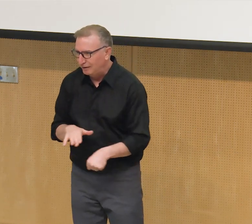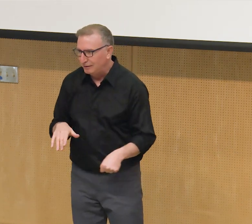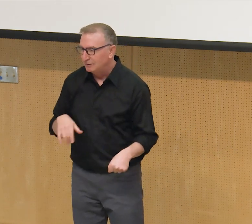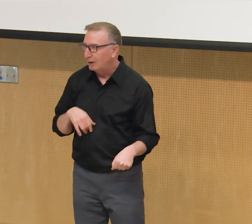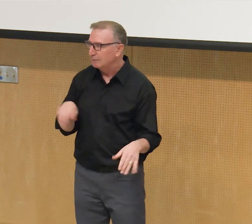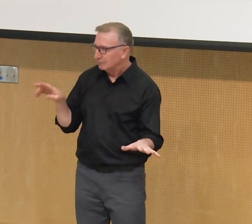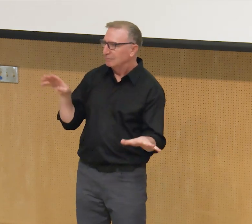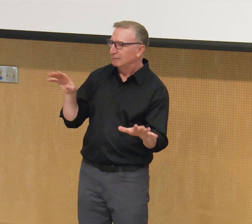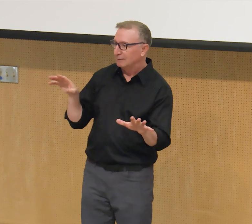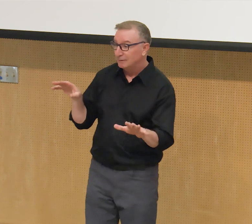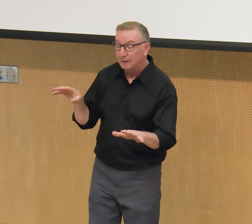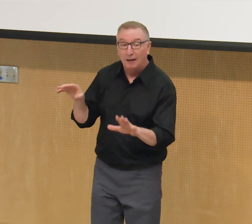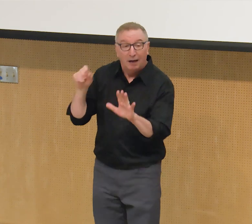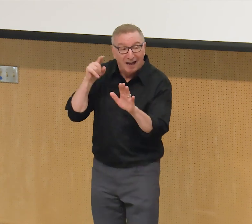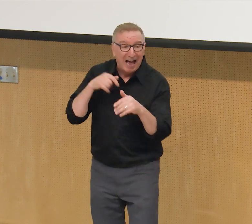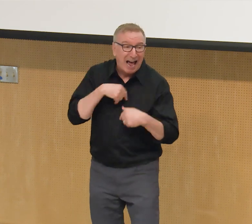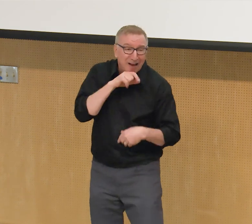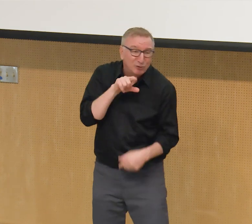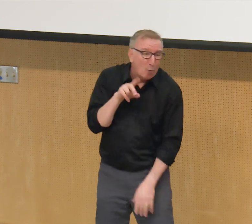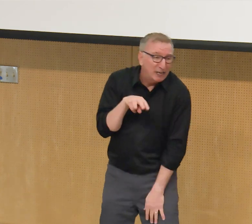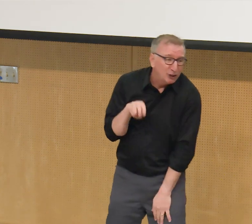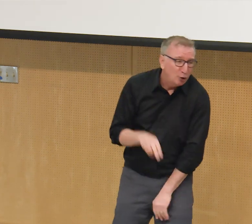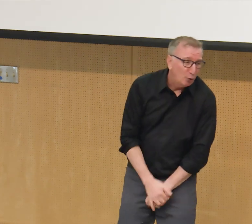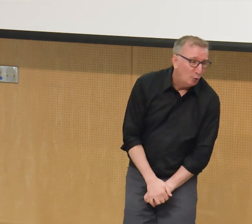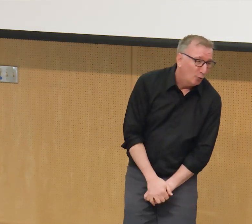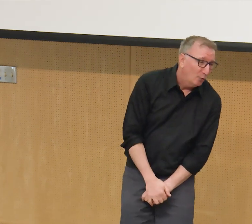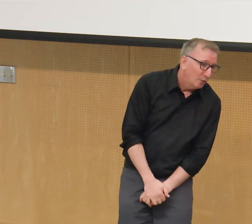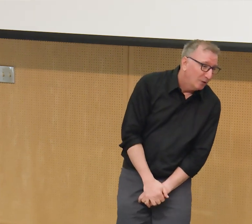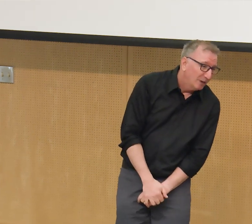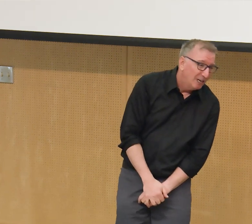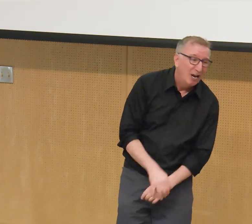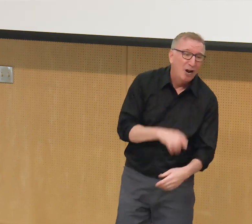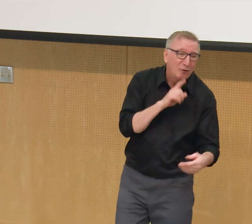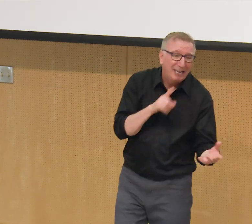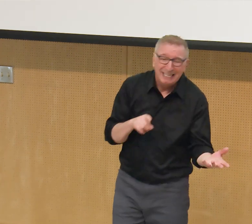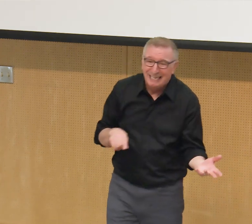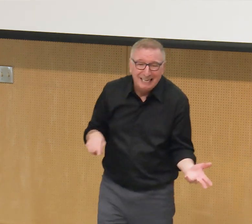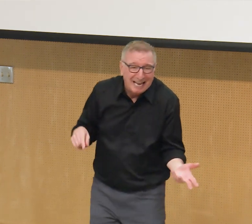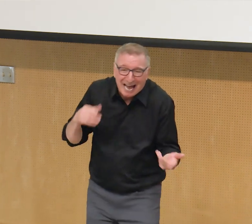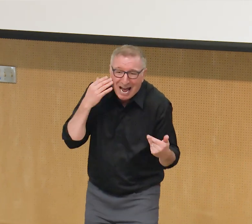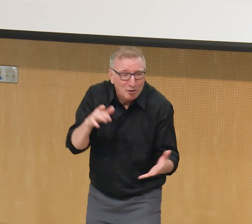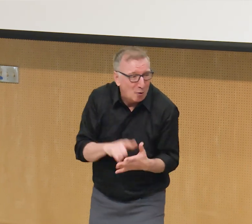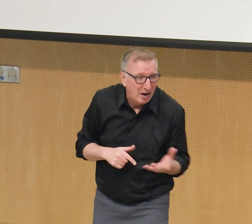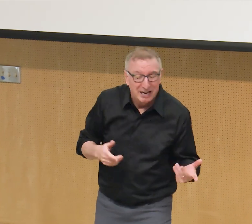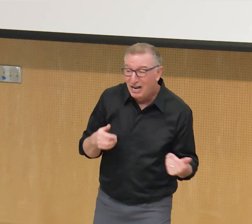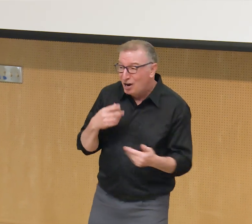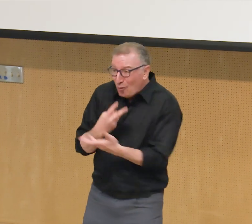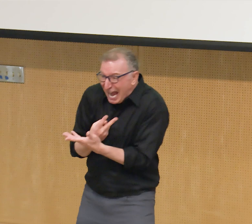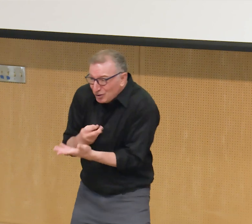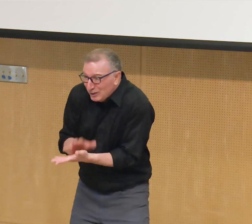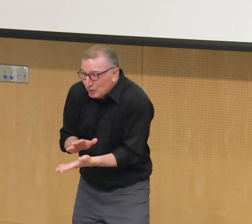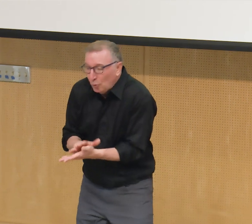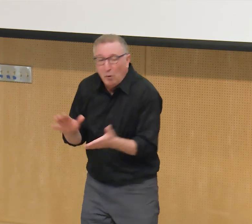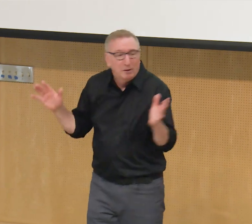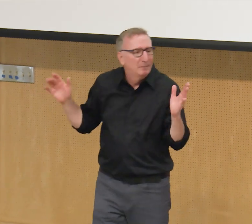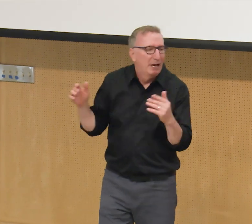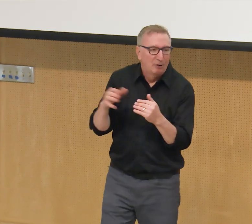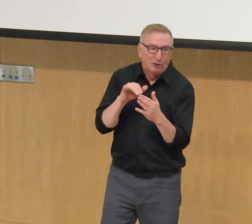in their program, which was very shocking. Remember, I was 22 at this time and I didn't really know what graduate school was all about